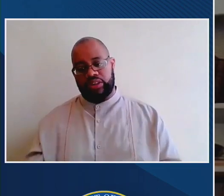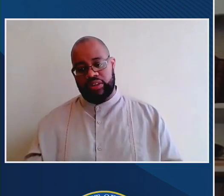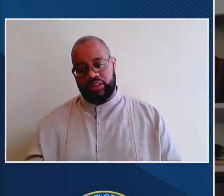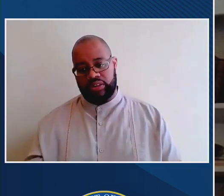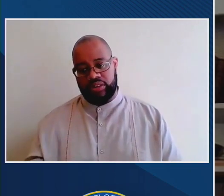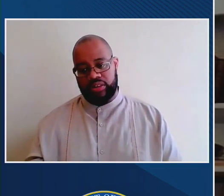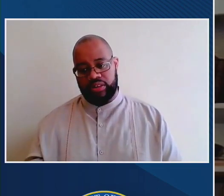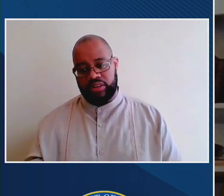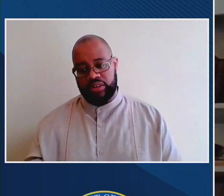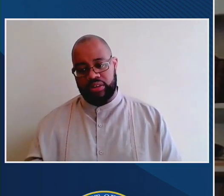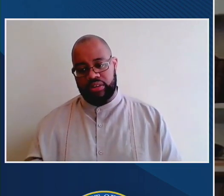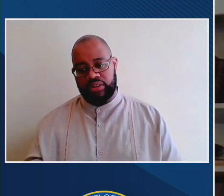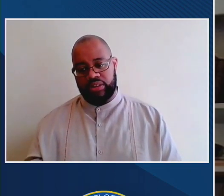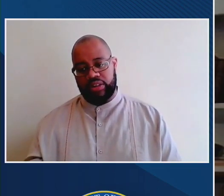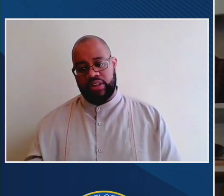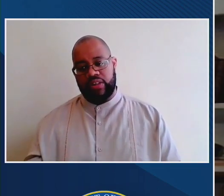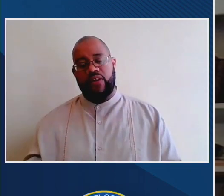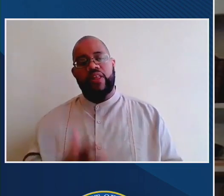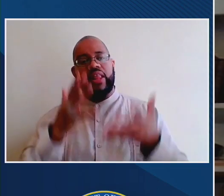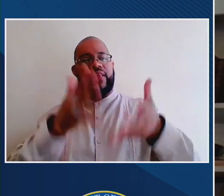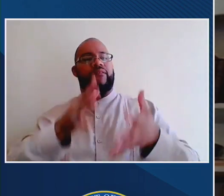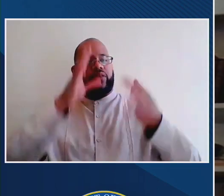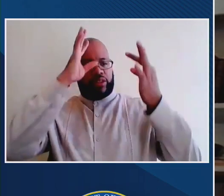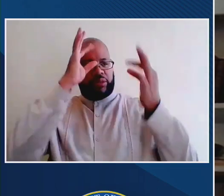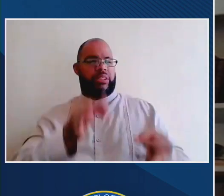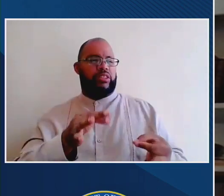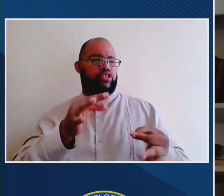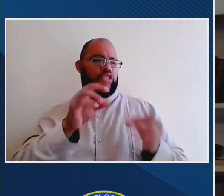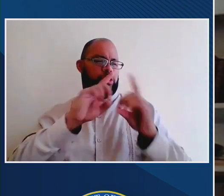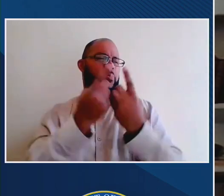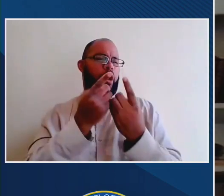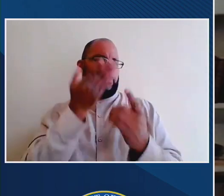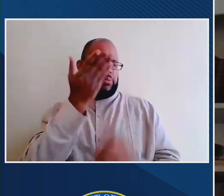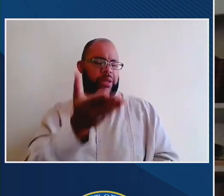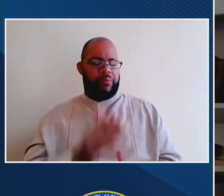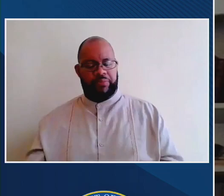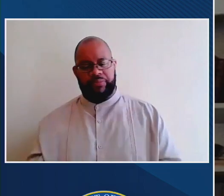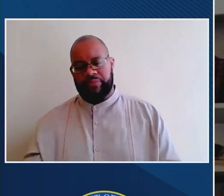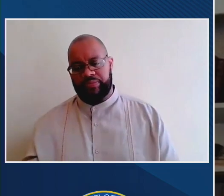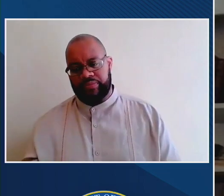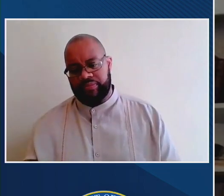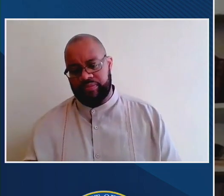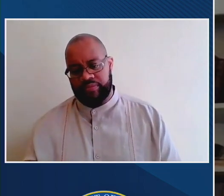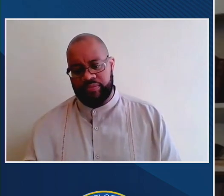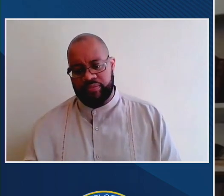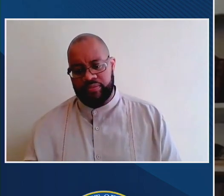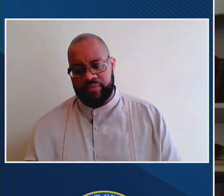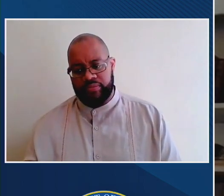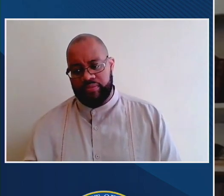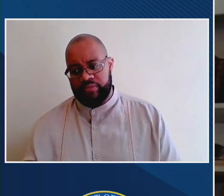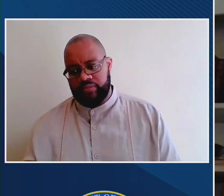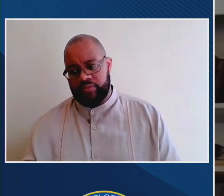left to the Department's discretion. But, I don't know if David has any comment on that. It appears he does, so.